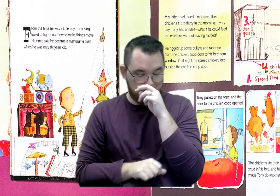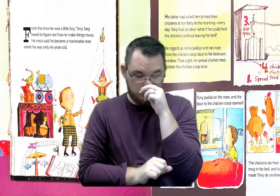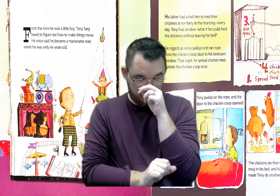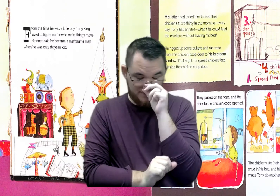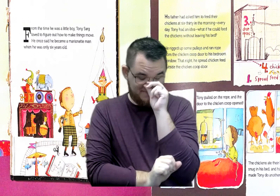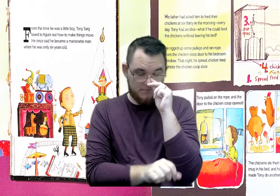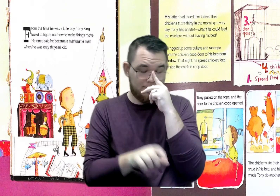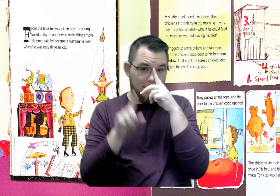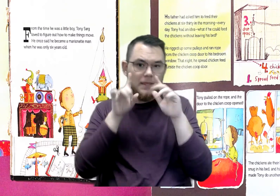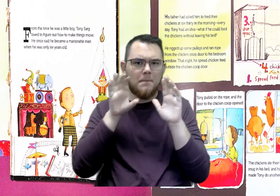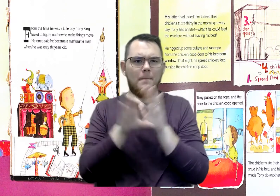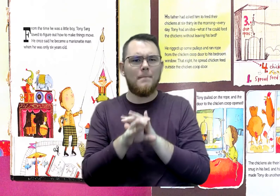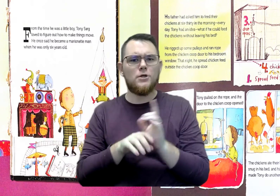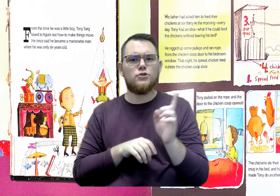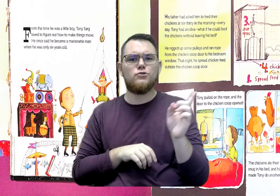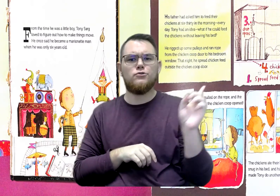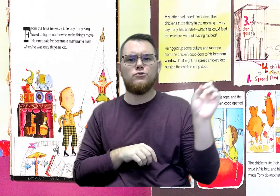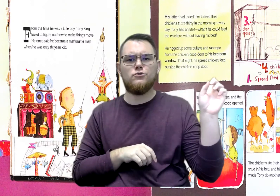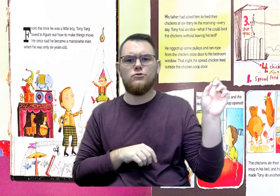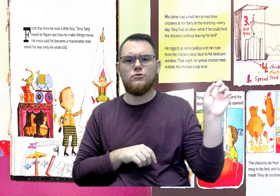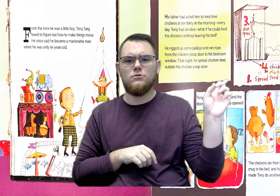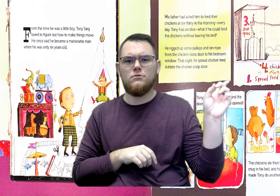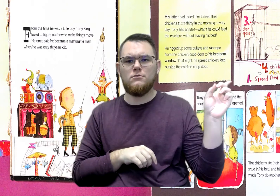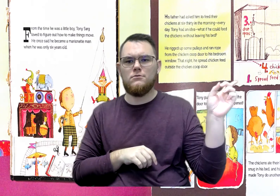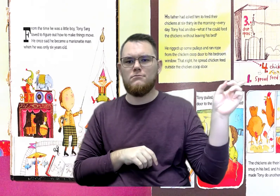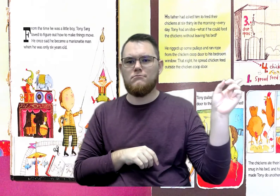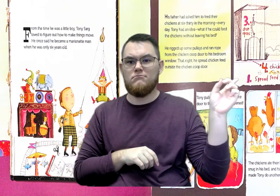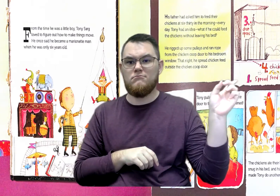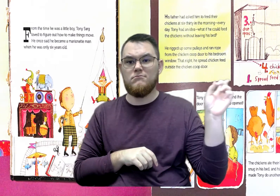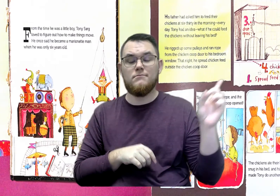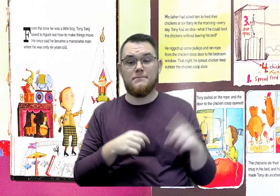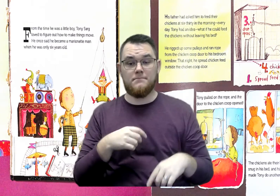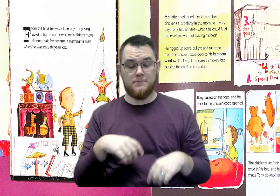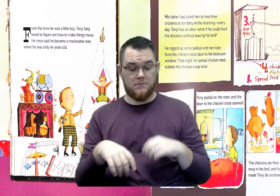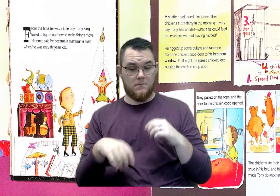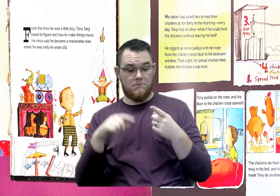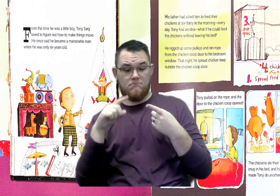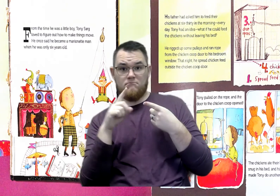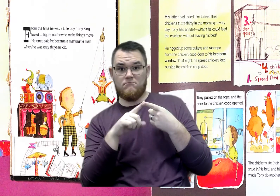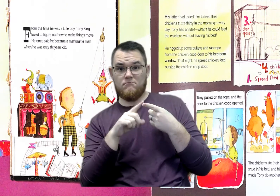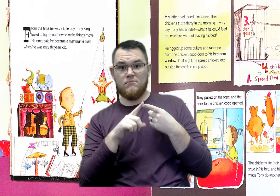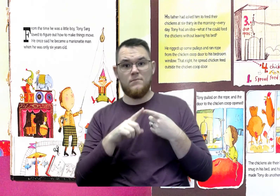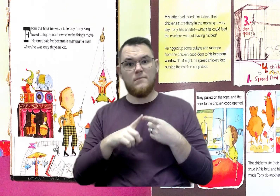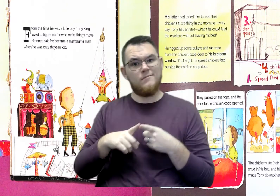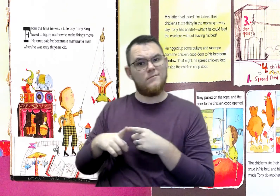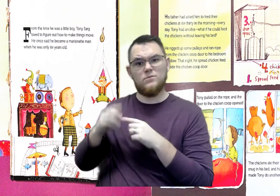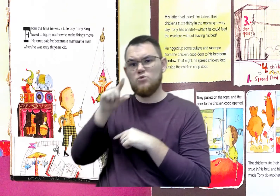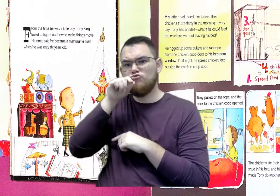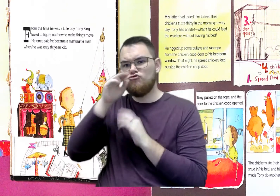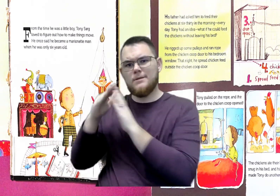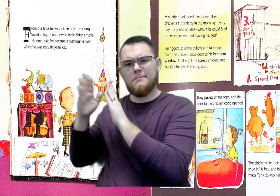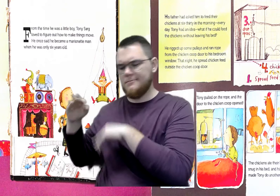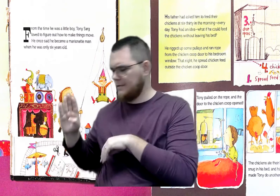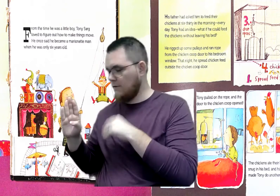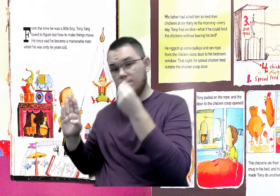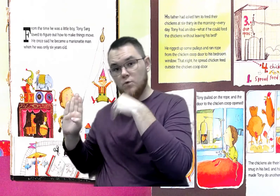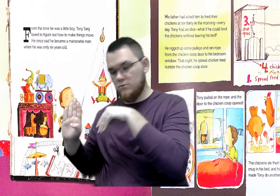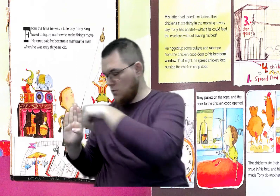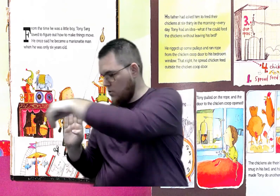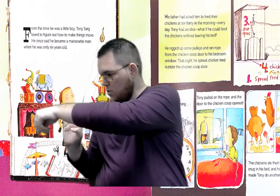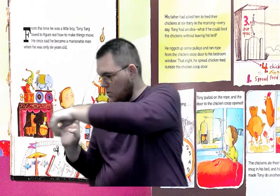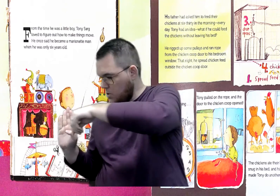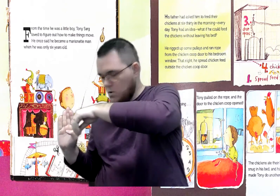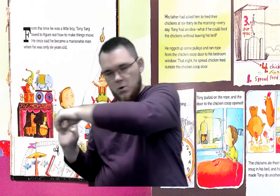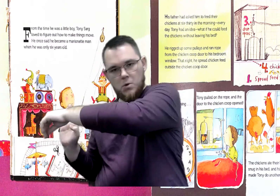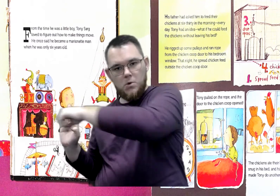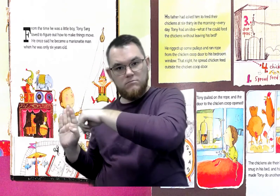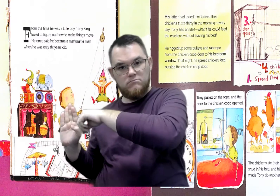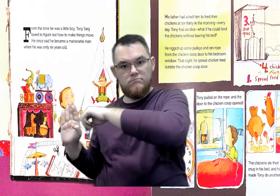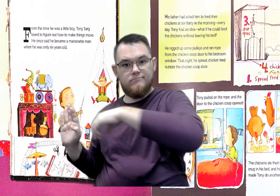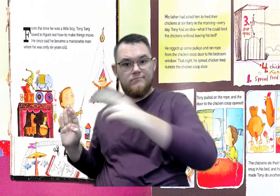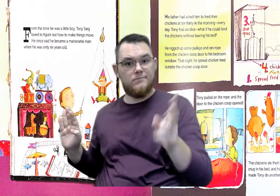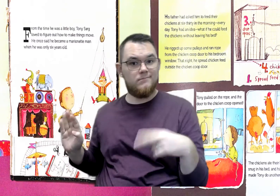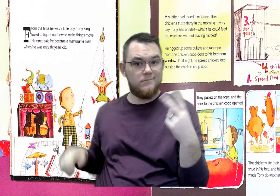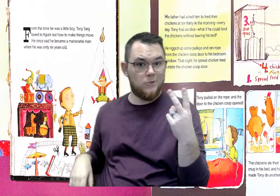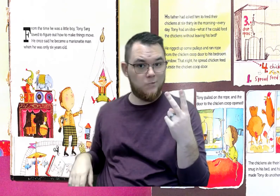You can see his blueprint here: Spread feed the night before